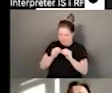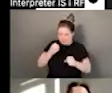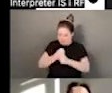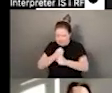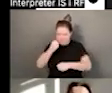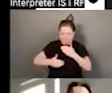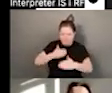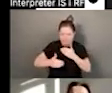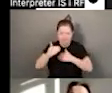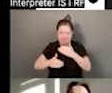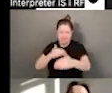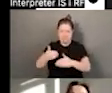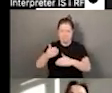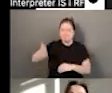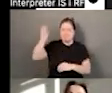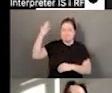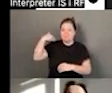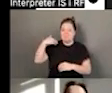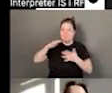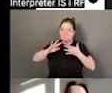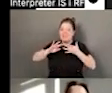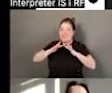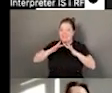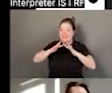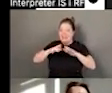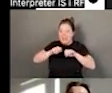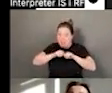for the Internet and we wanted to make sure that Internet works for everyone.